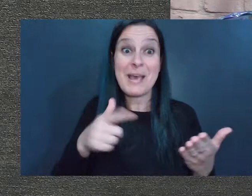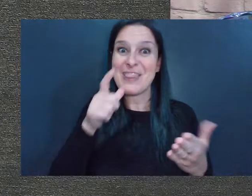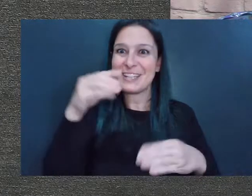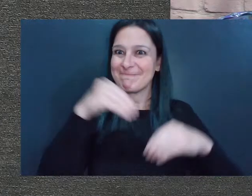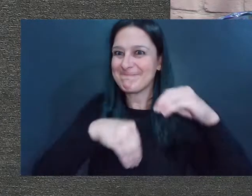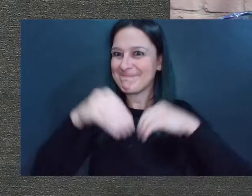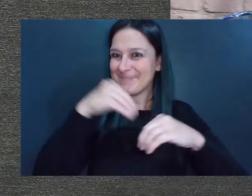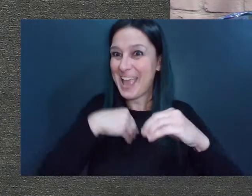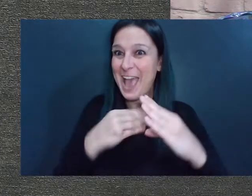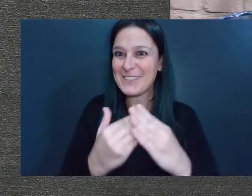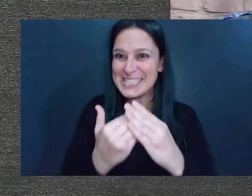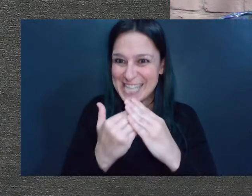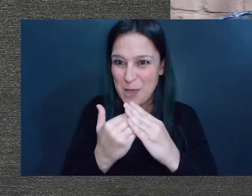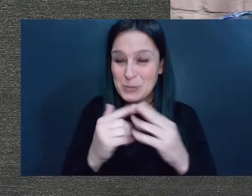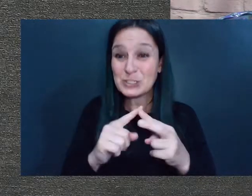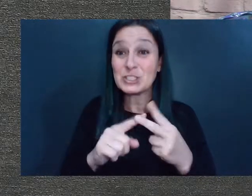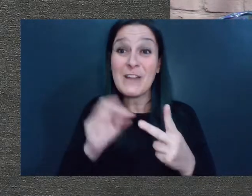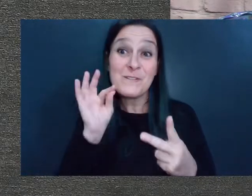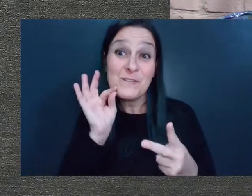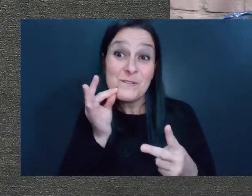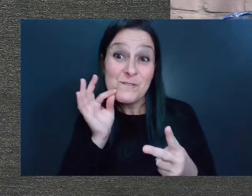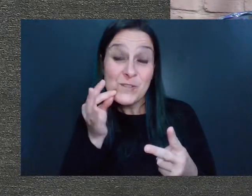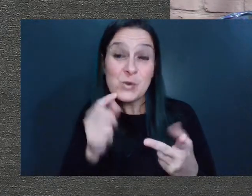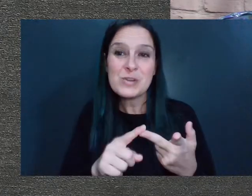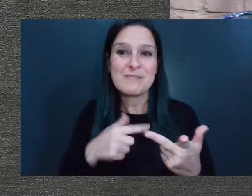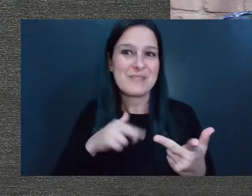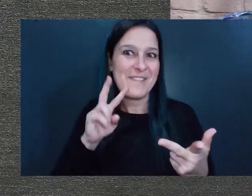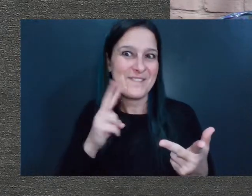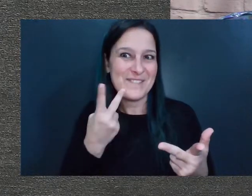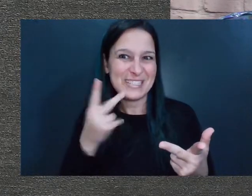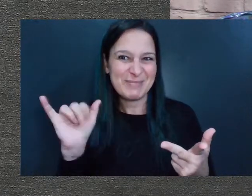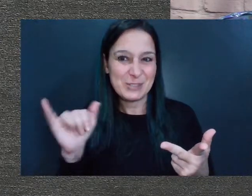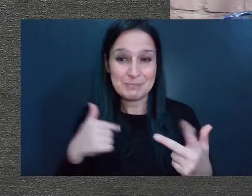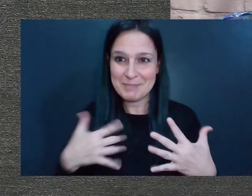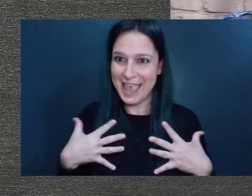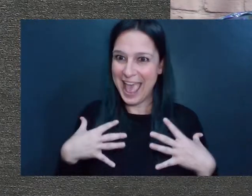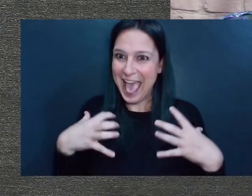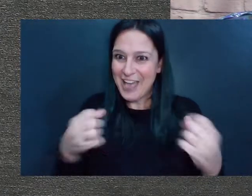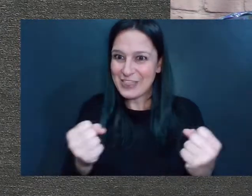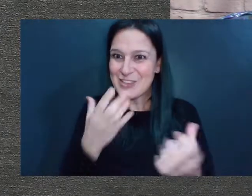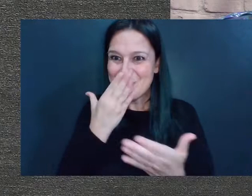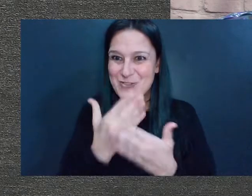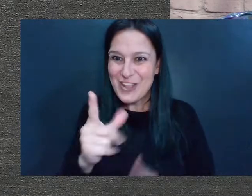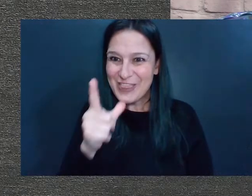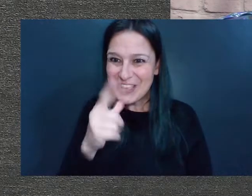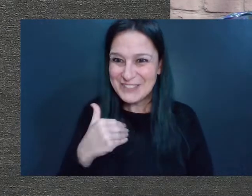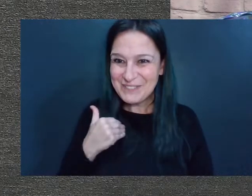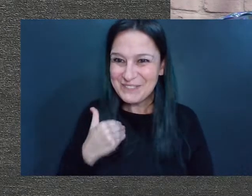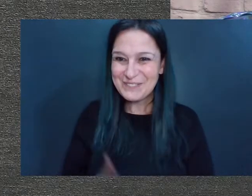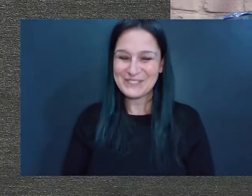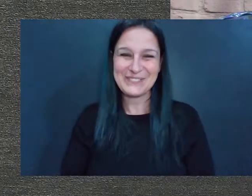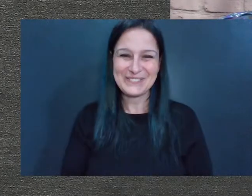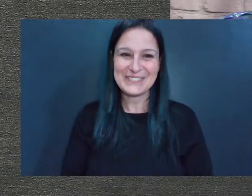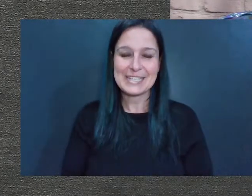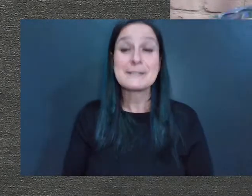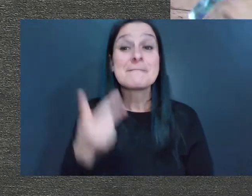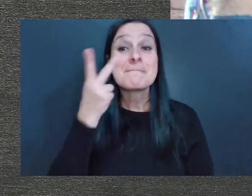I have sandwich, and fruit, and vegetables so I can be healthy and have a good lunch. Let's see what else I have.